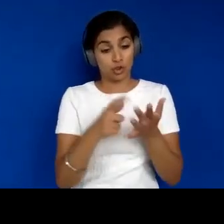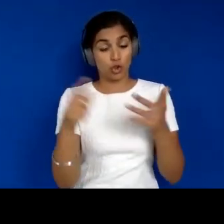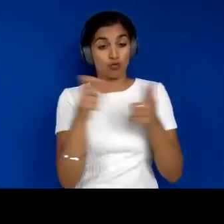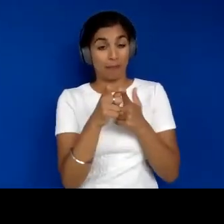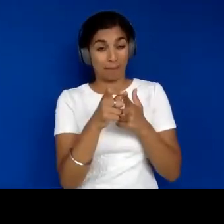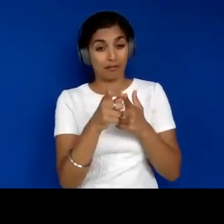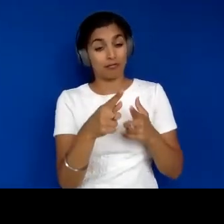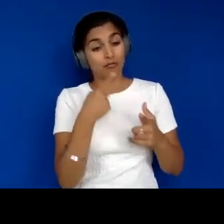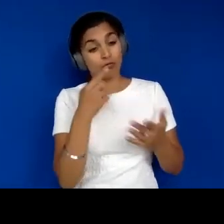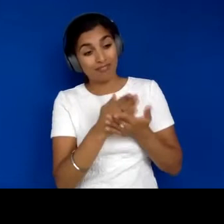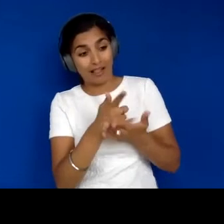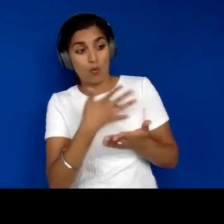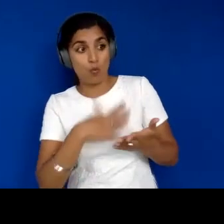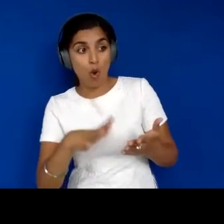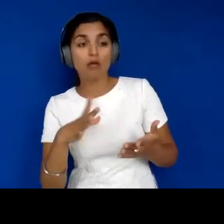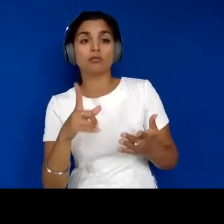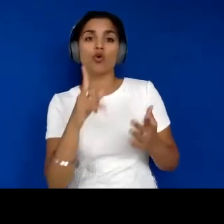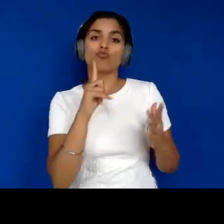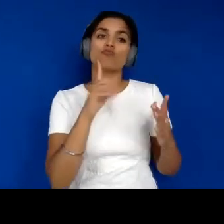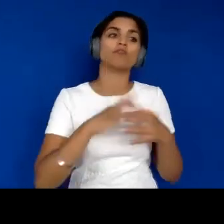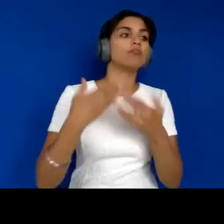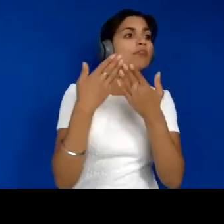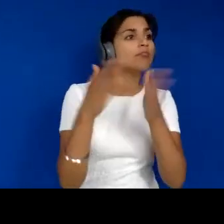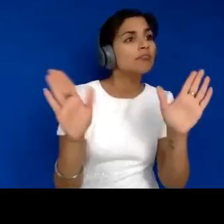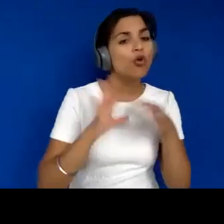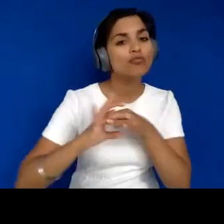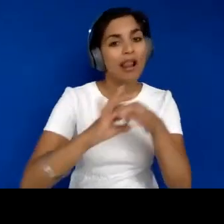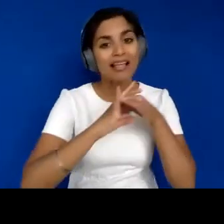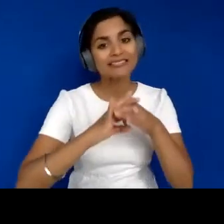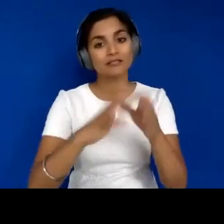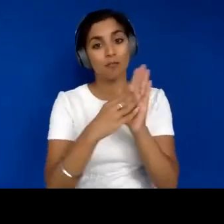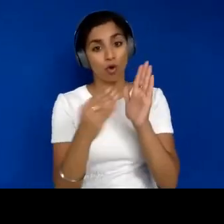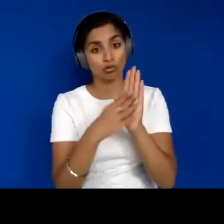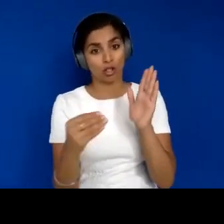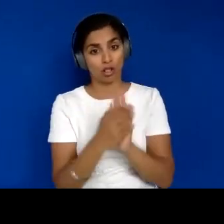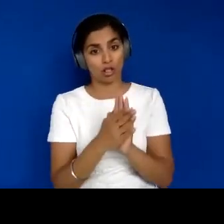model a potential site for collective reimagining as KFOR rights then it